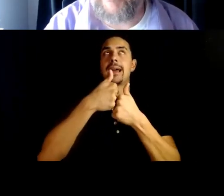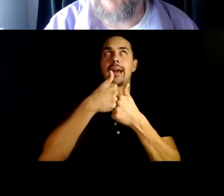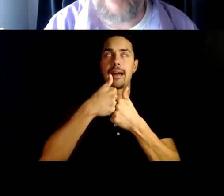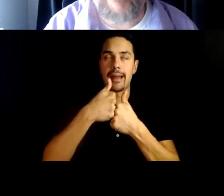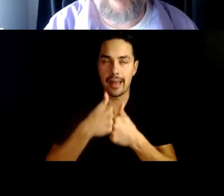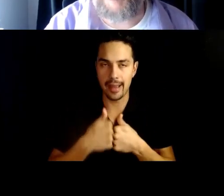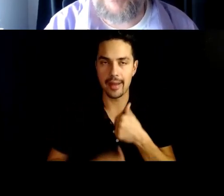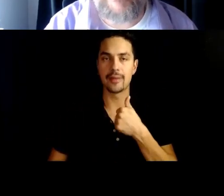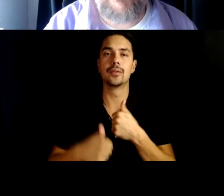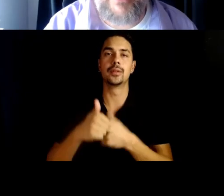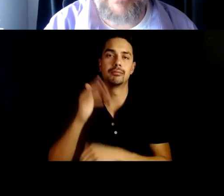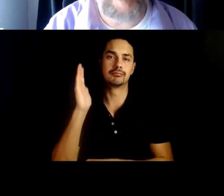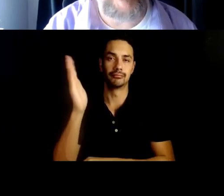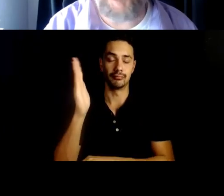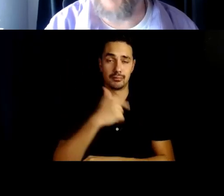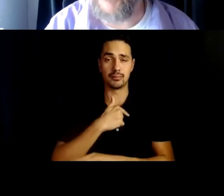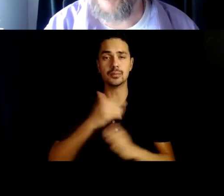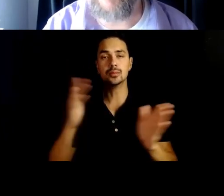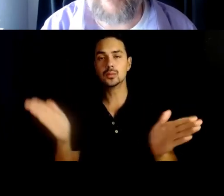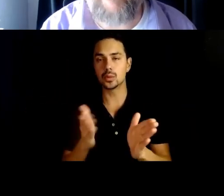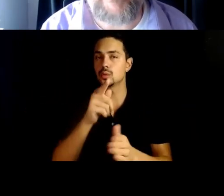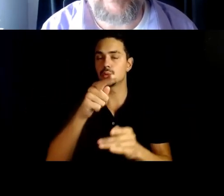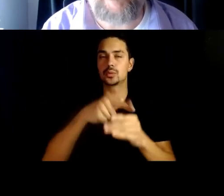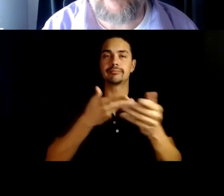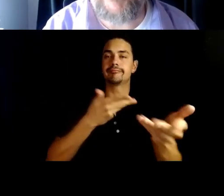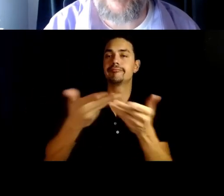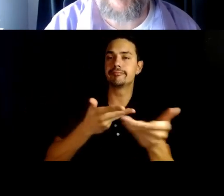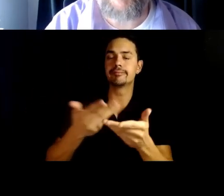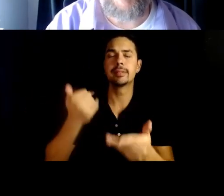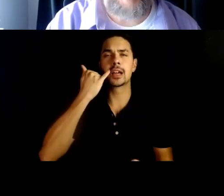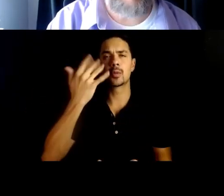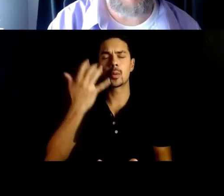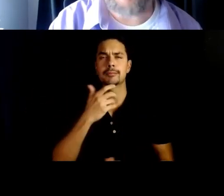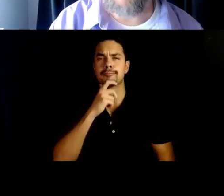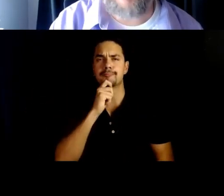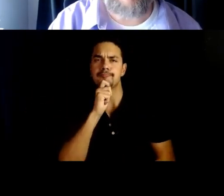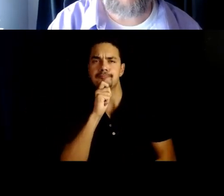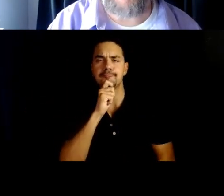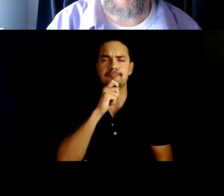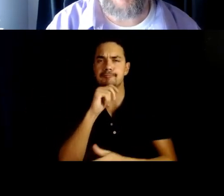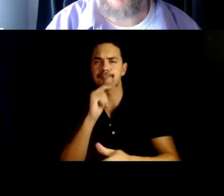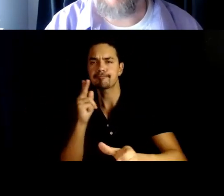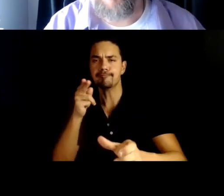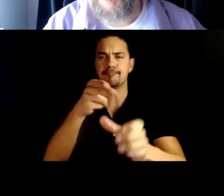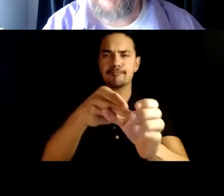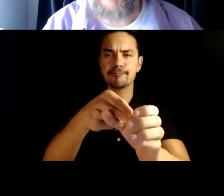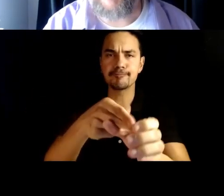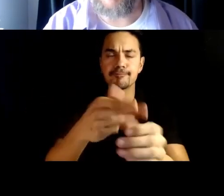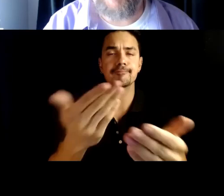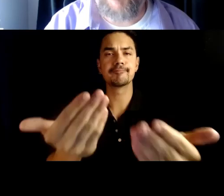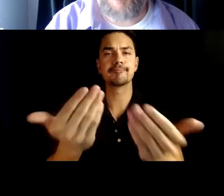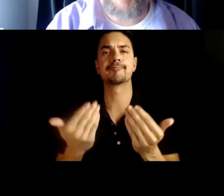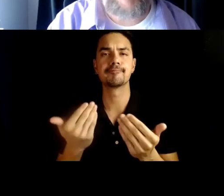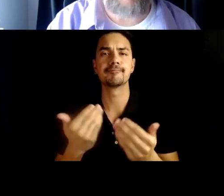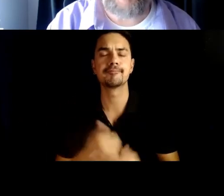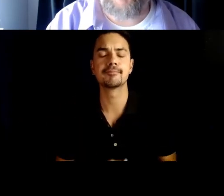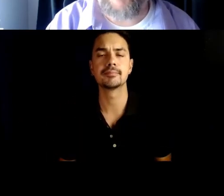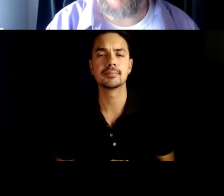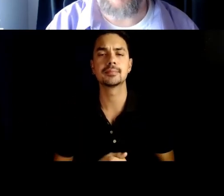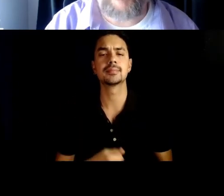We encourage you to interact, so lean in if that feels comfortable to you, participate if you want to, and don't participate if you don't want to.